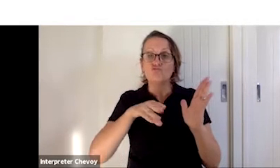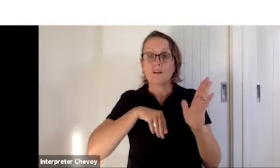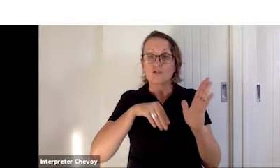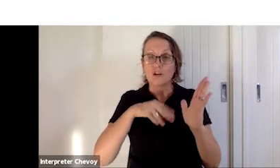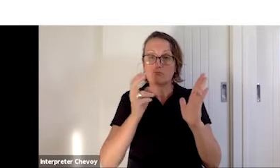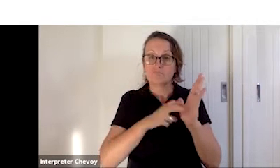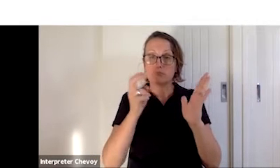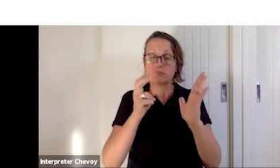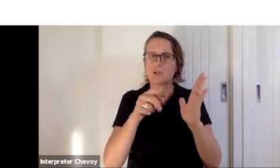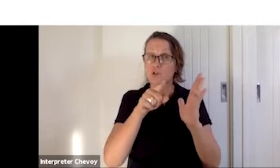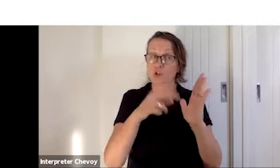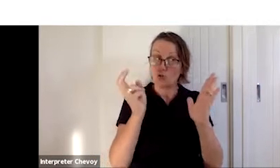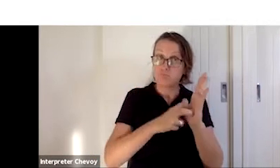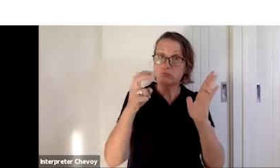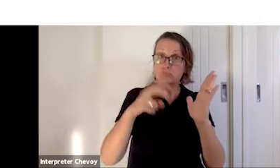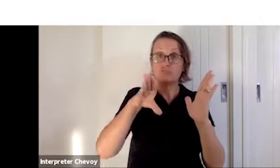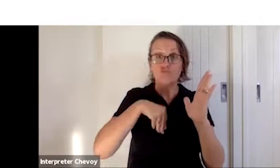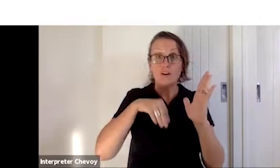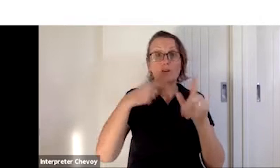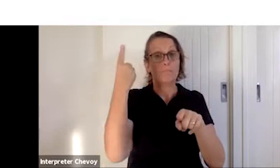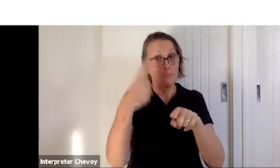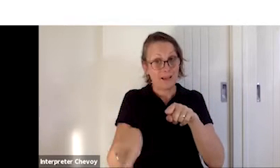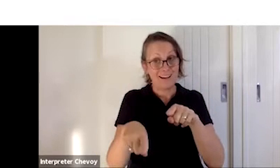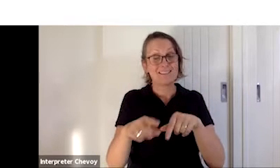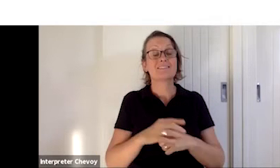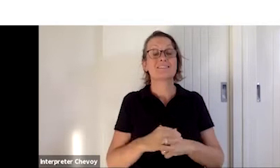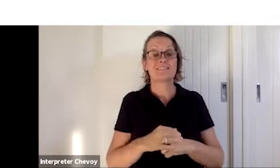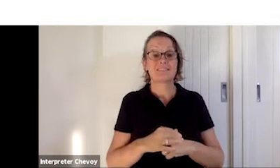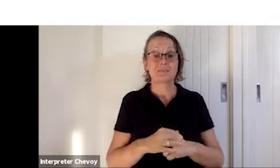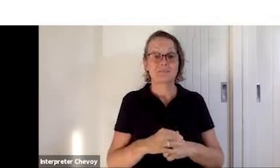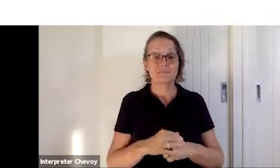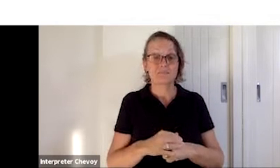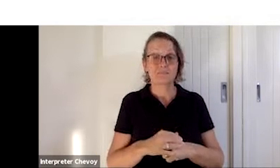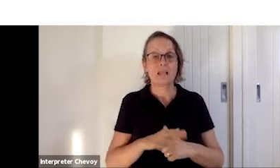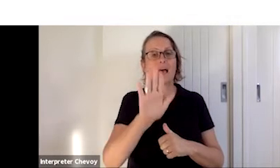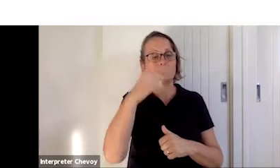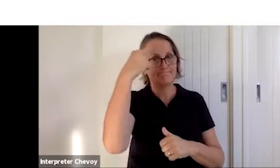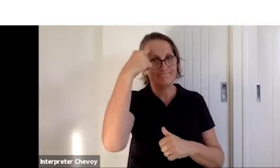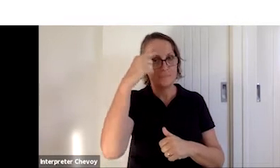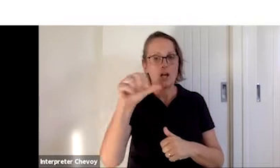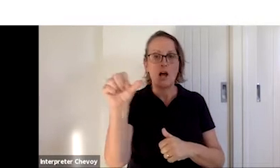Then once your registration has been processed I should also mention this closes around two